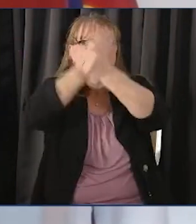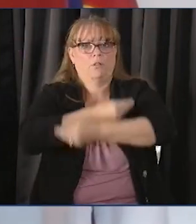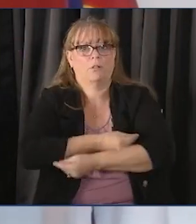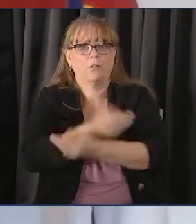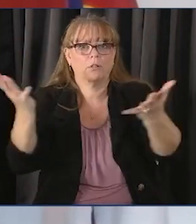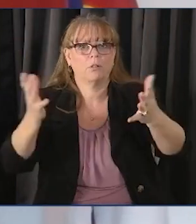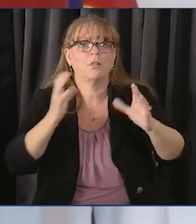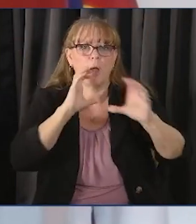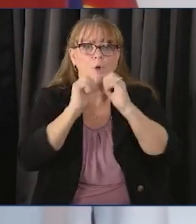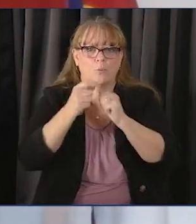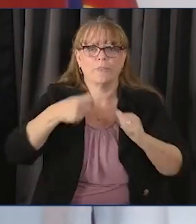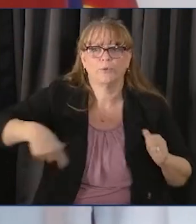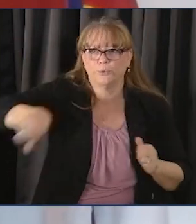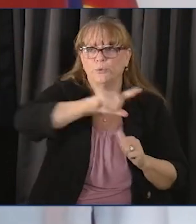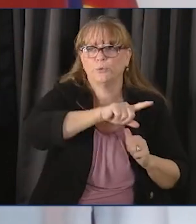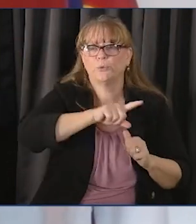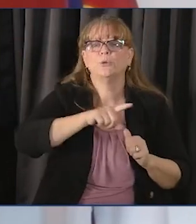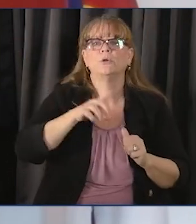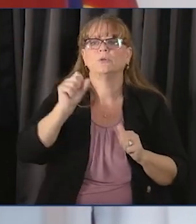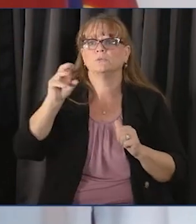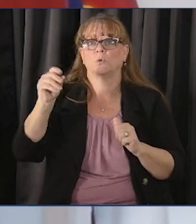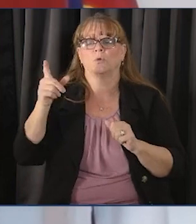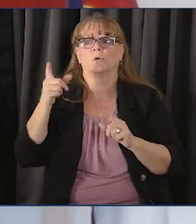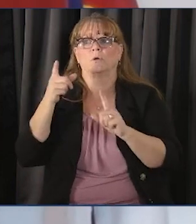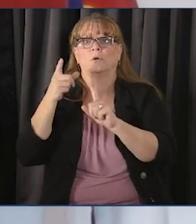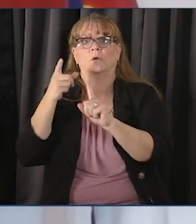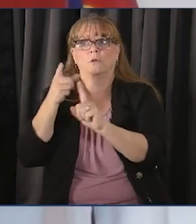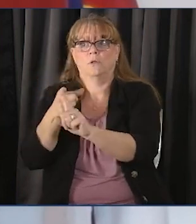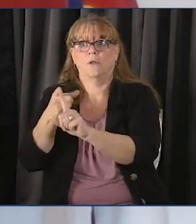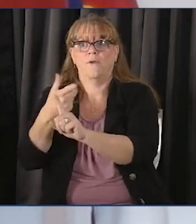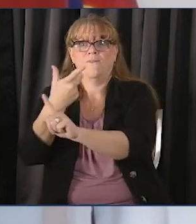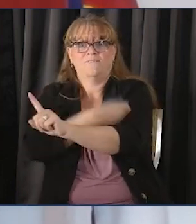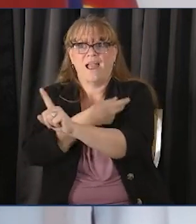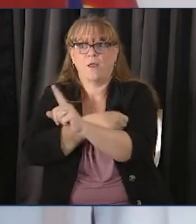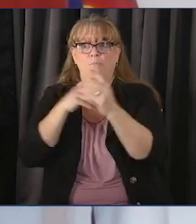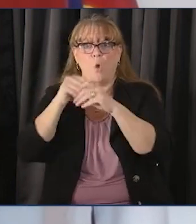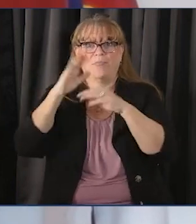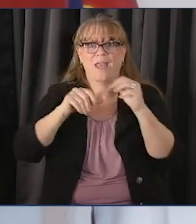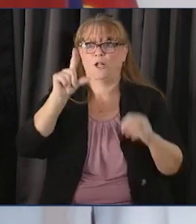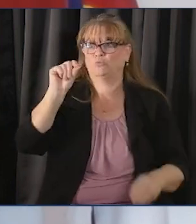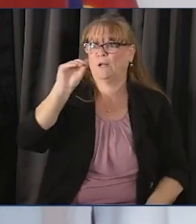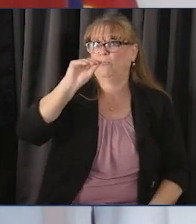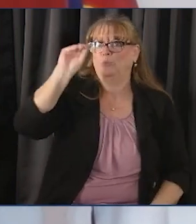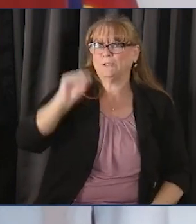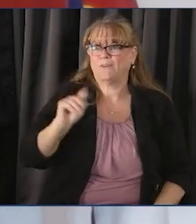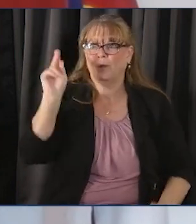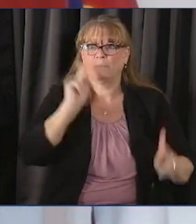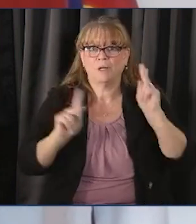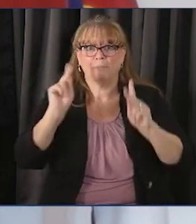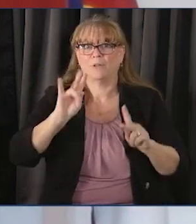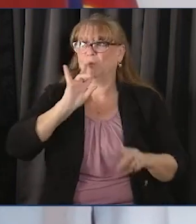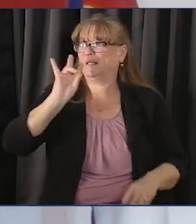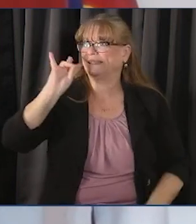four and five right over time, 70% or more is what we want to achieve based on very conservative